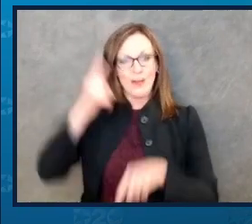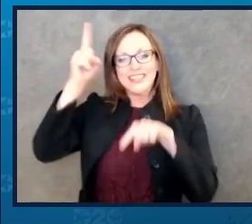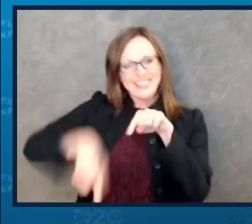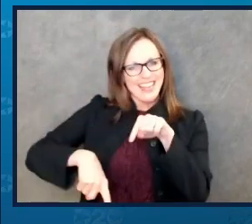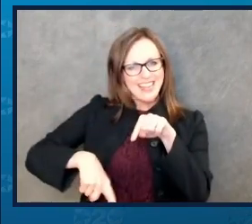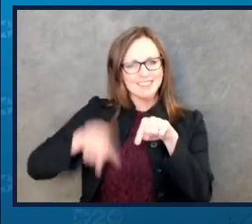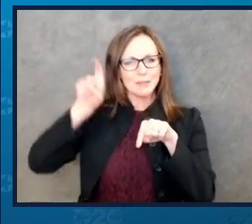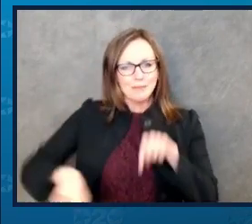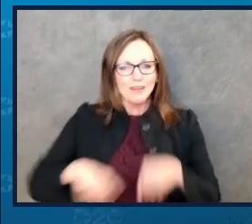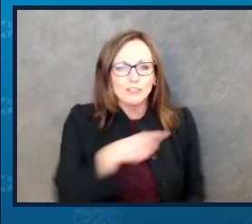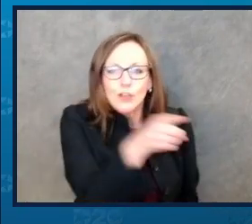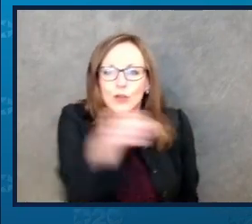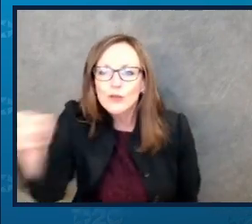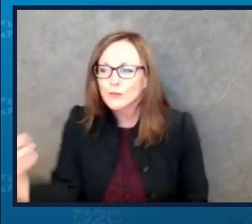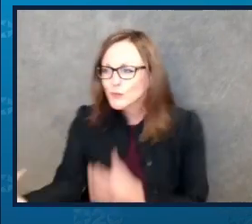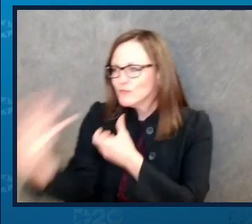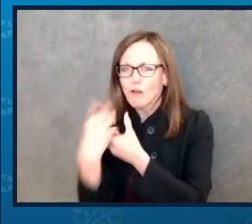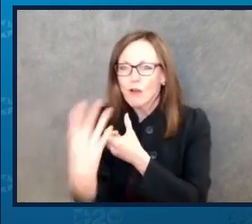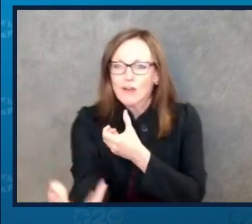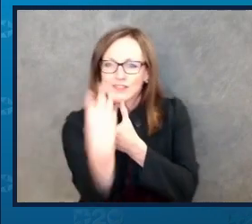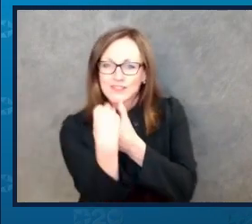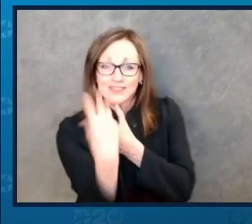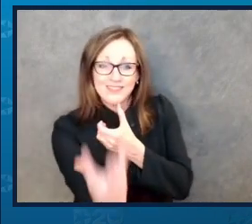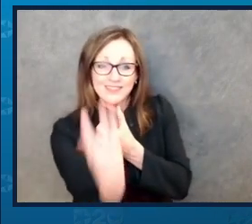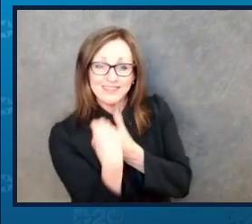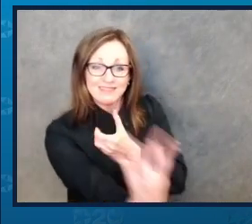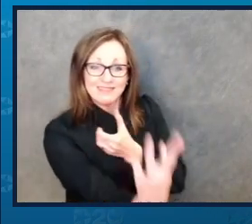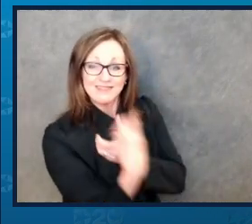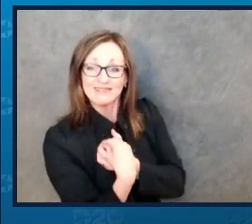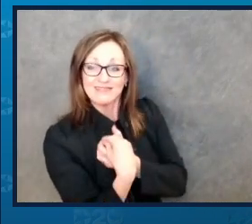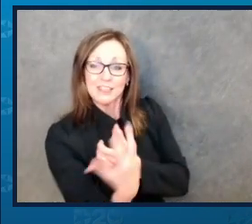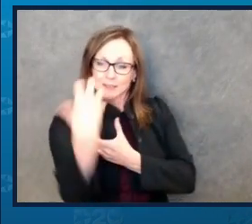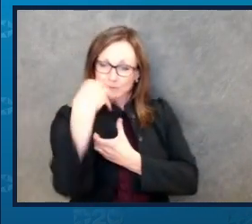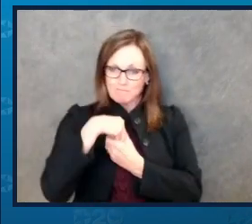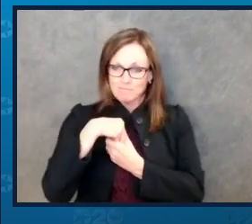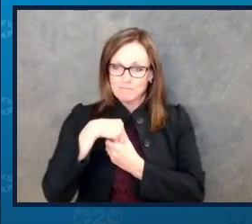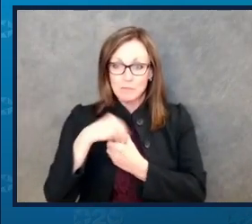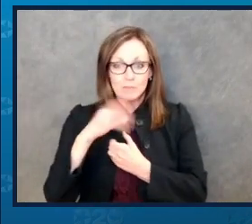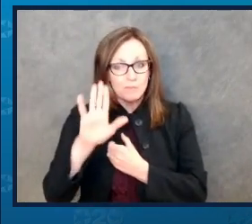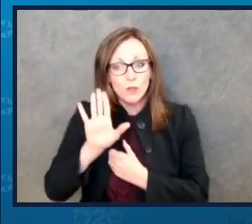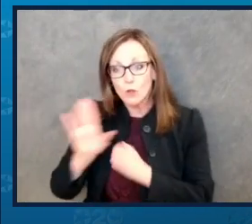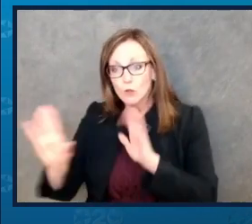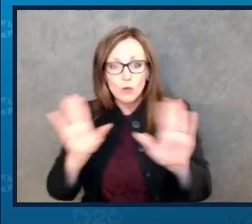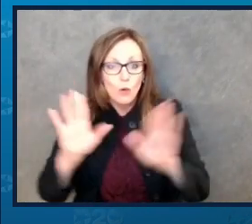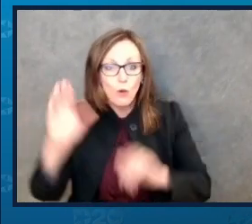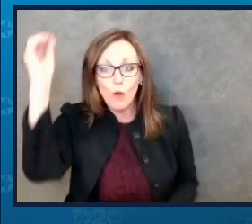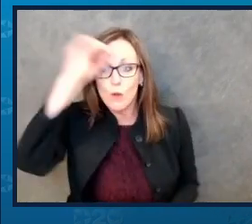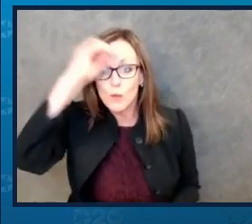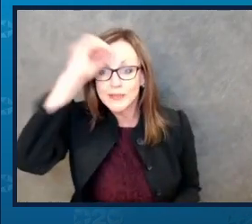WE. YOU ARE THE WE.